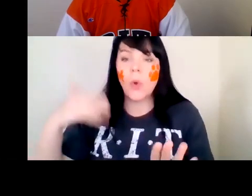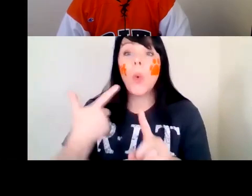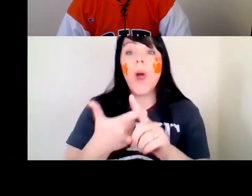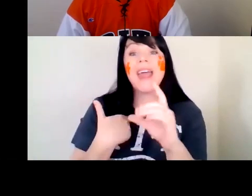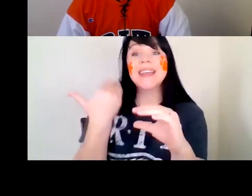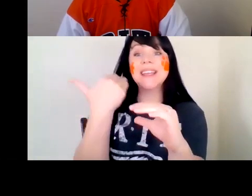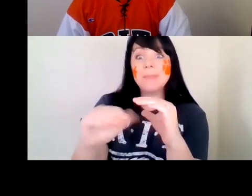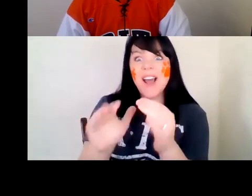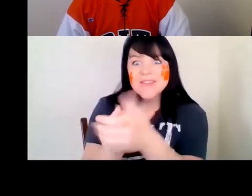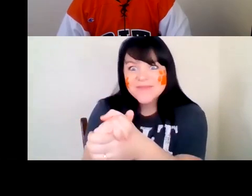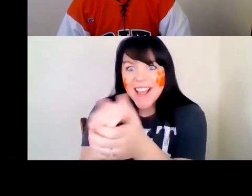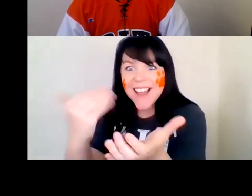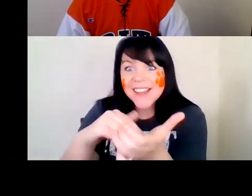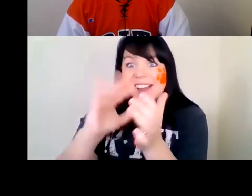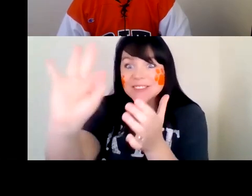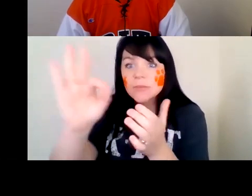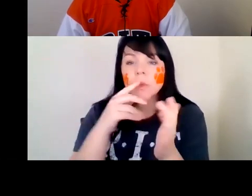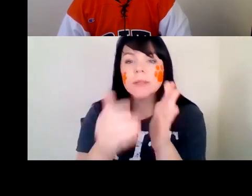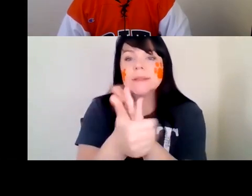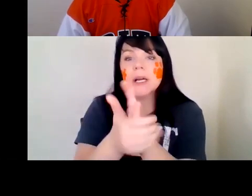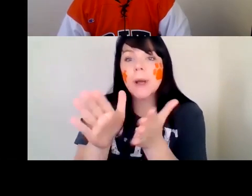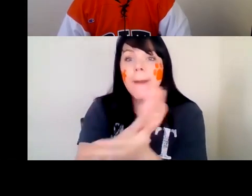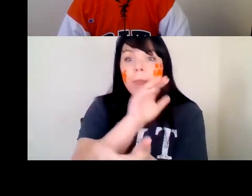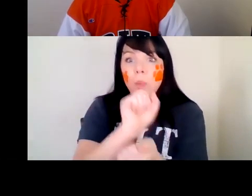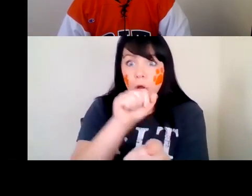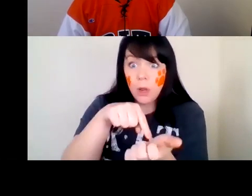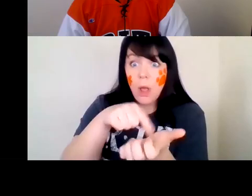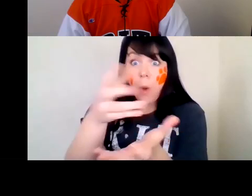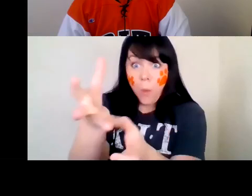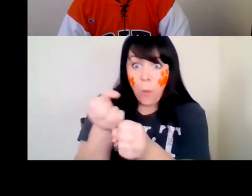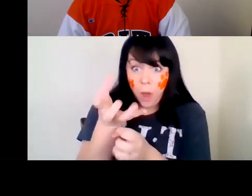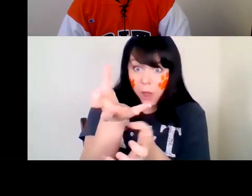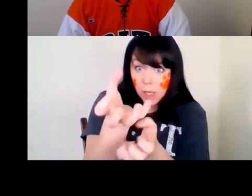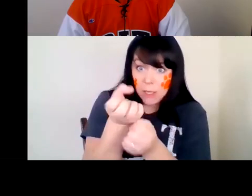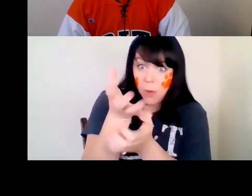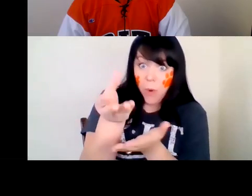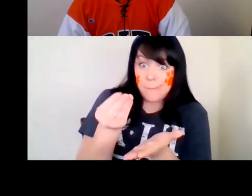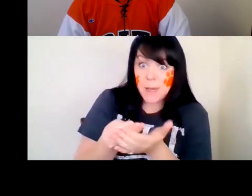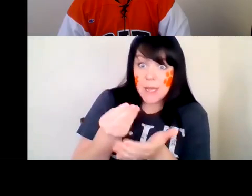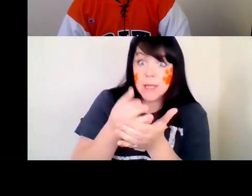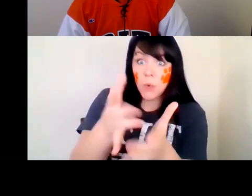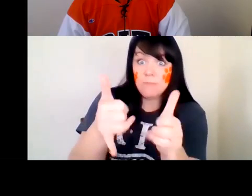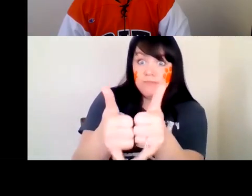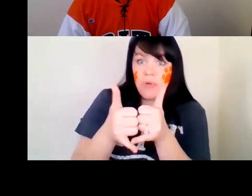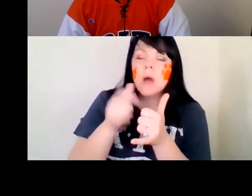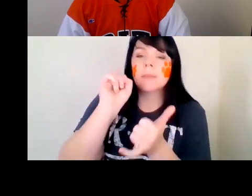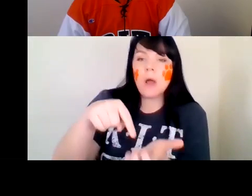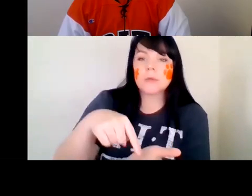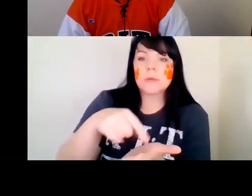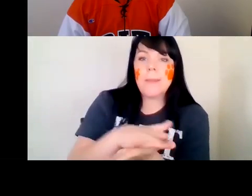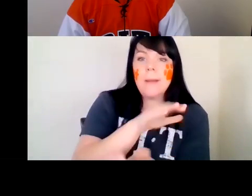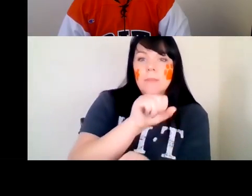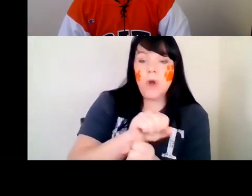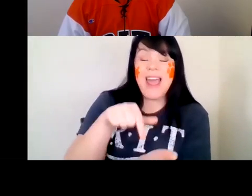And that email, if you want your prize or your money, you have to fill out that paperwork.